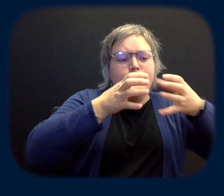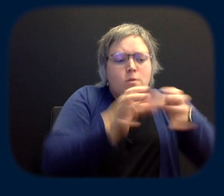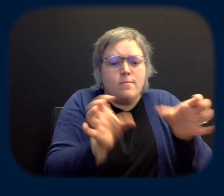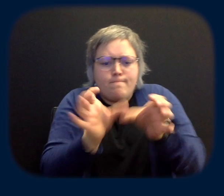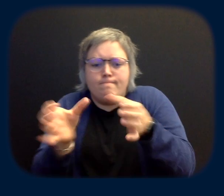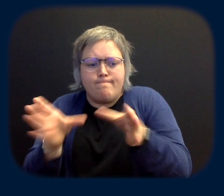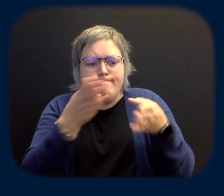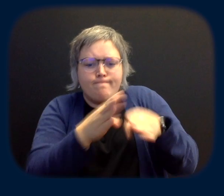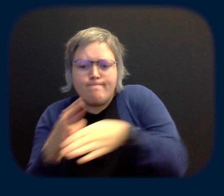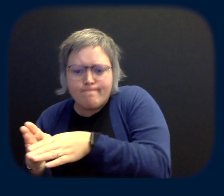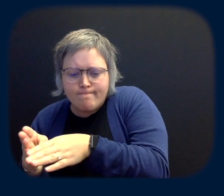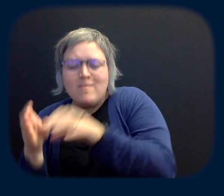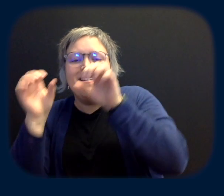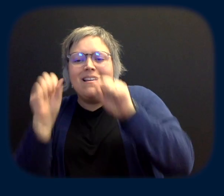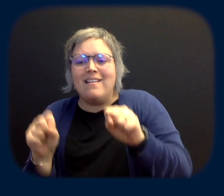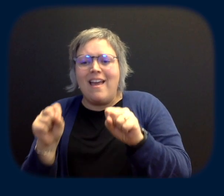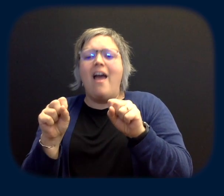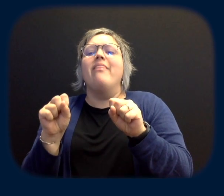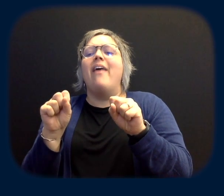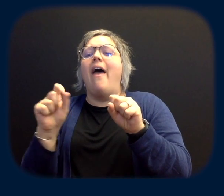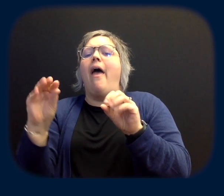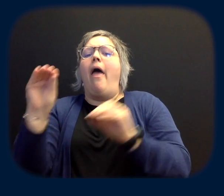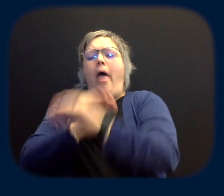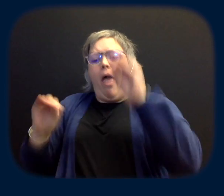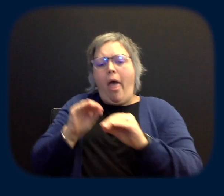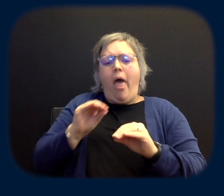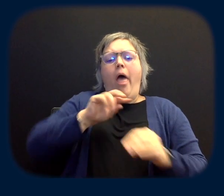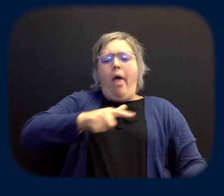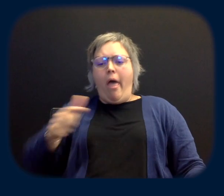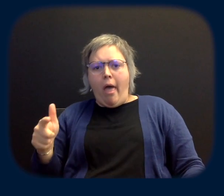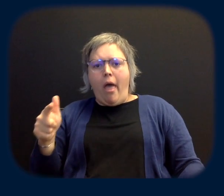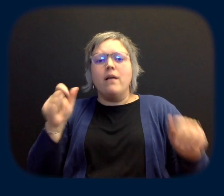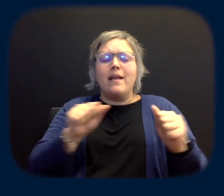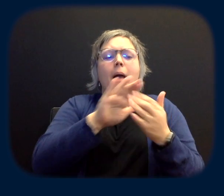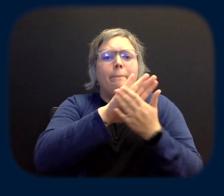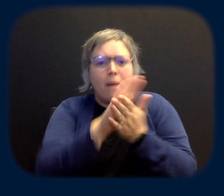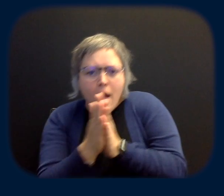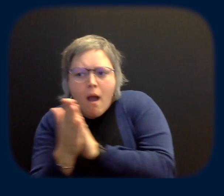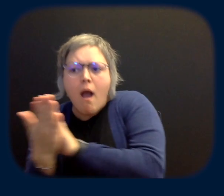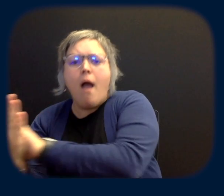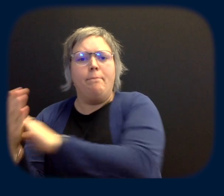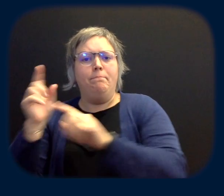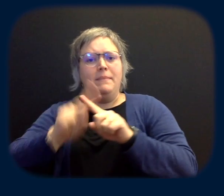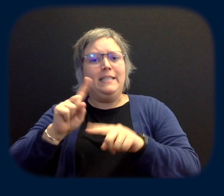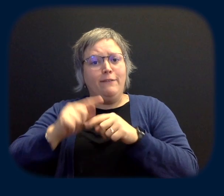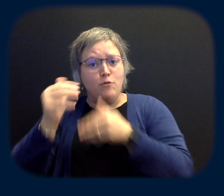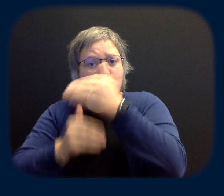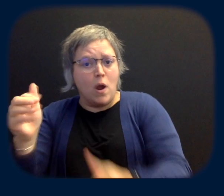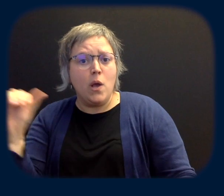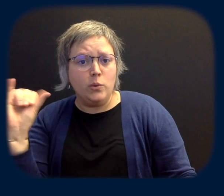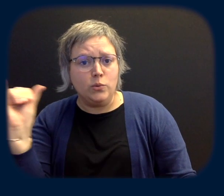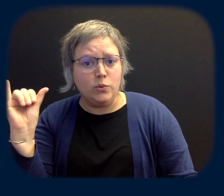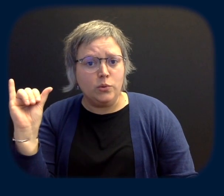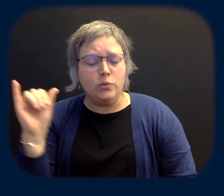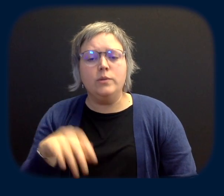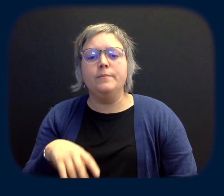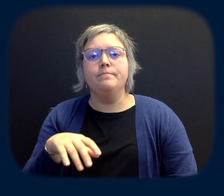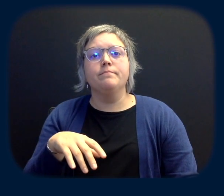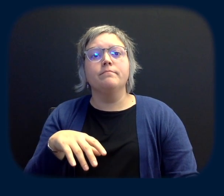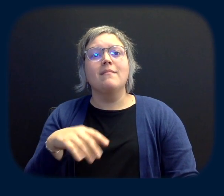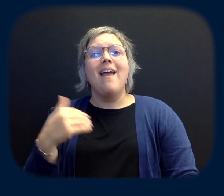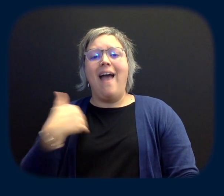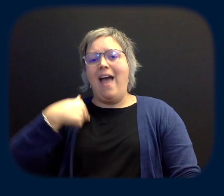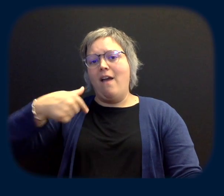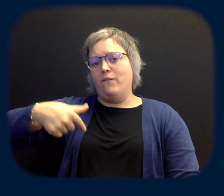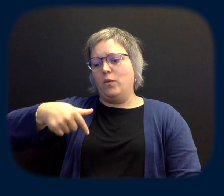evolving. You are welcome to scan these QR codes for additional information. If you just want to